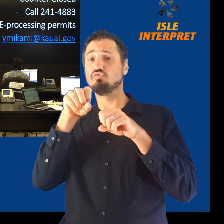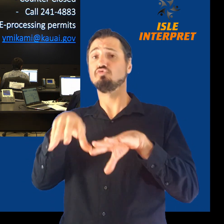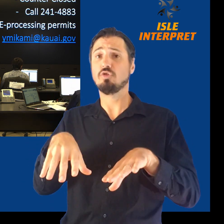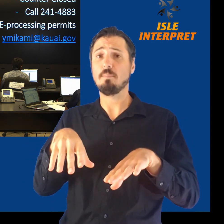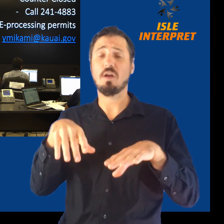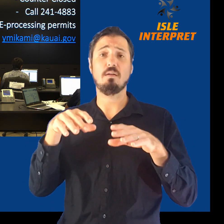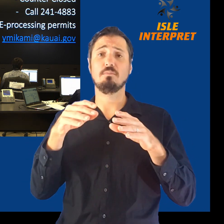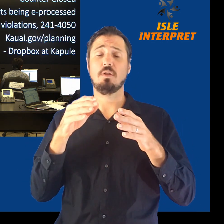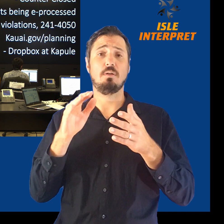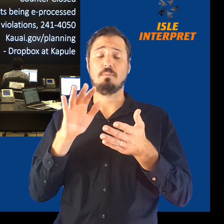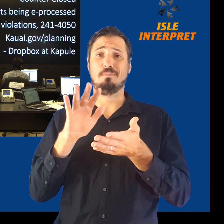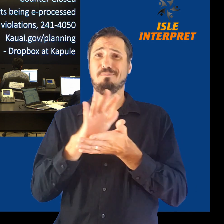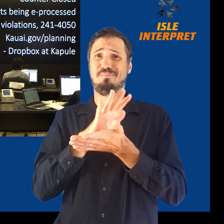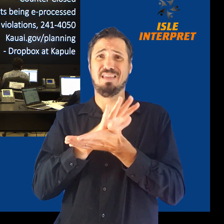or other documents.